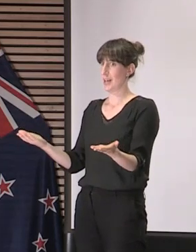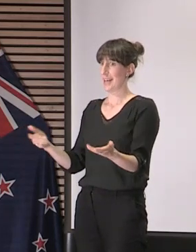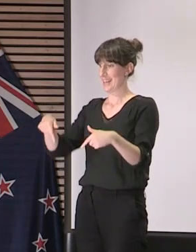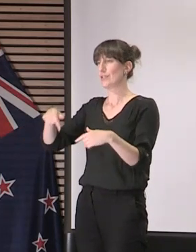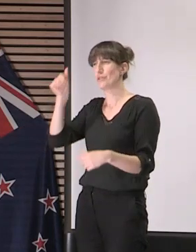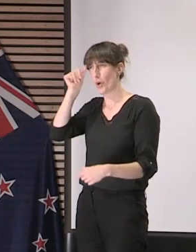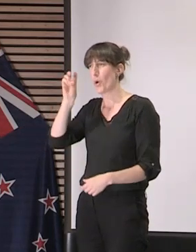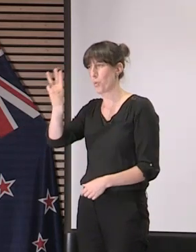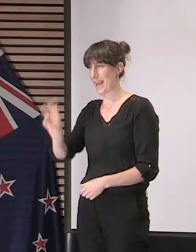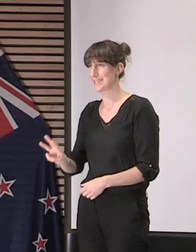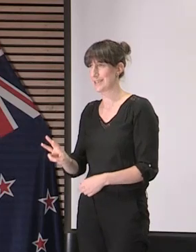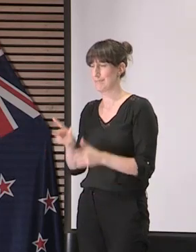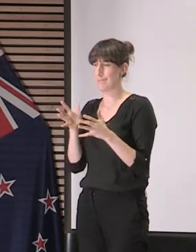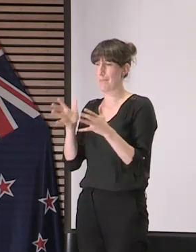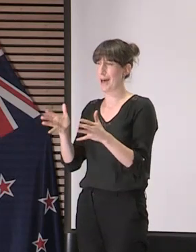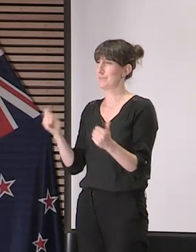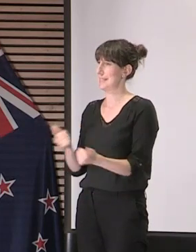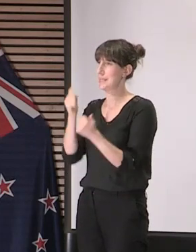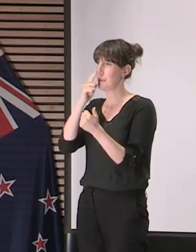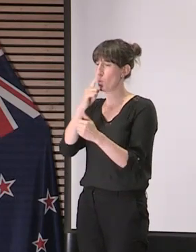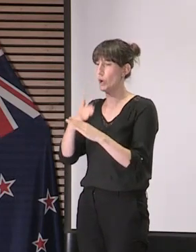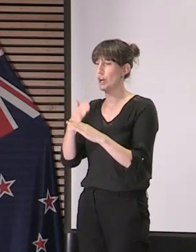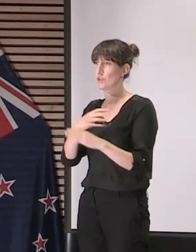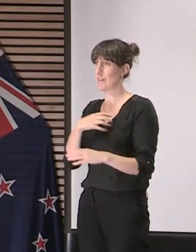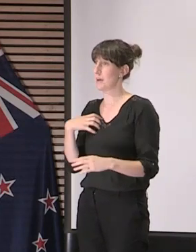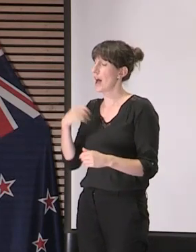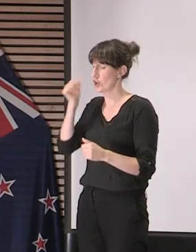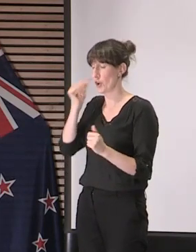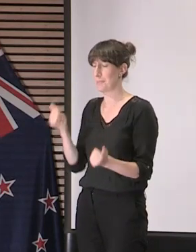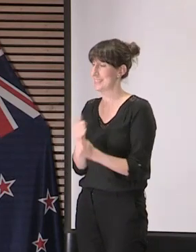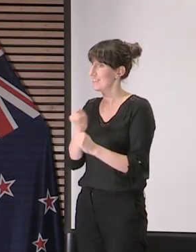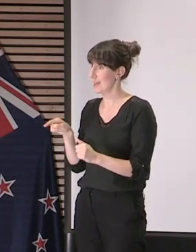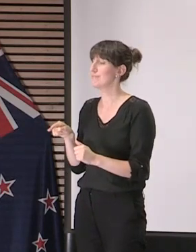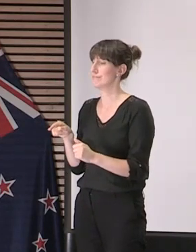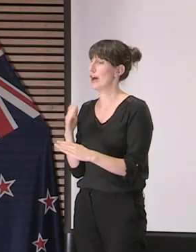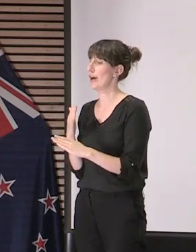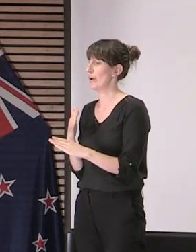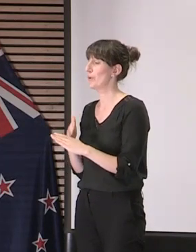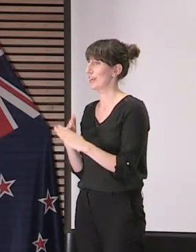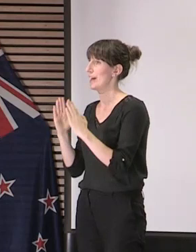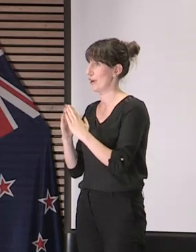depend on individual agency arrangements. I do acknowledge there's a heck of a lot of